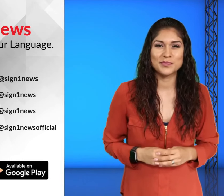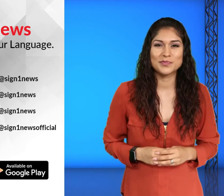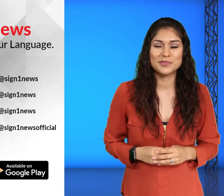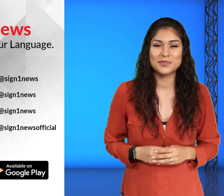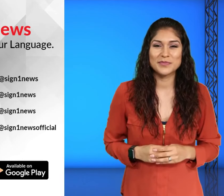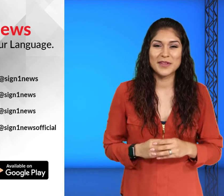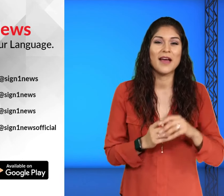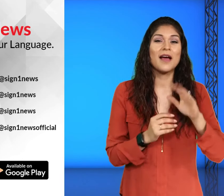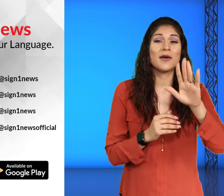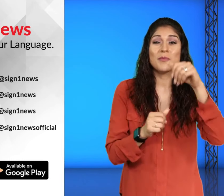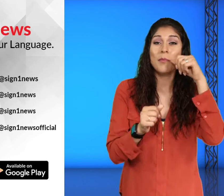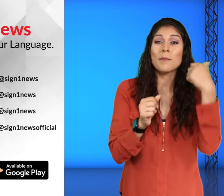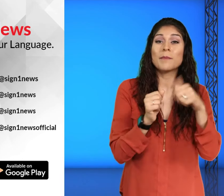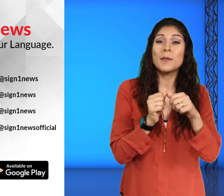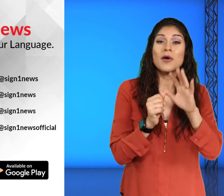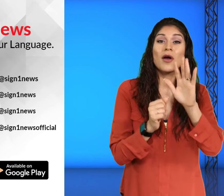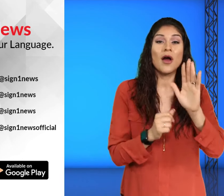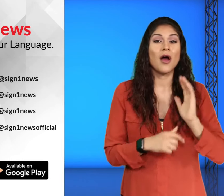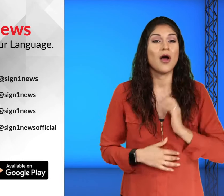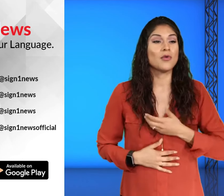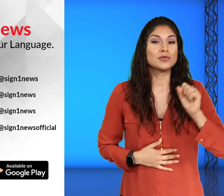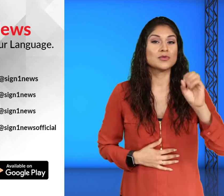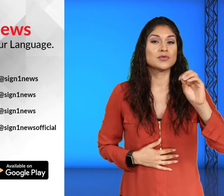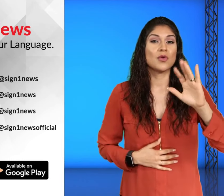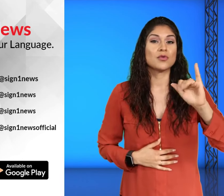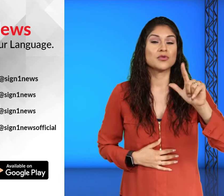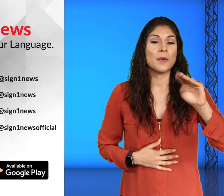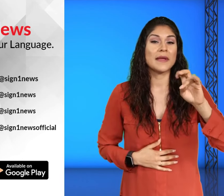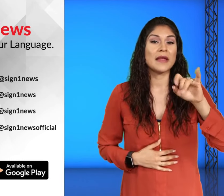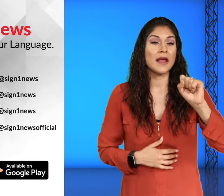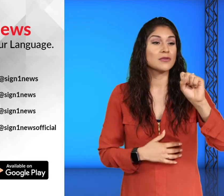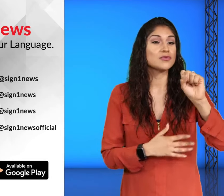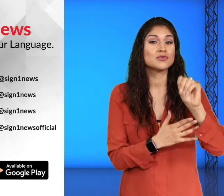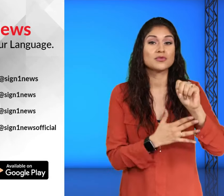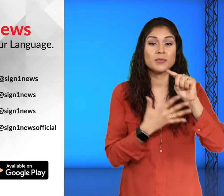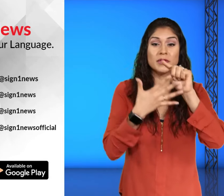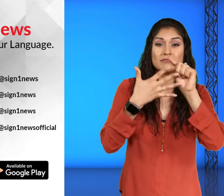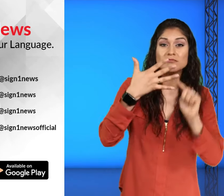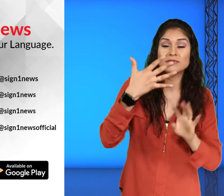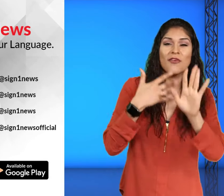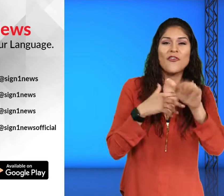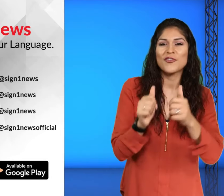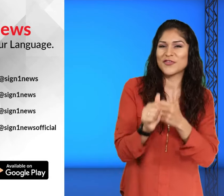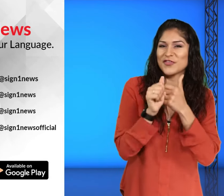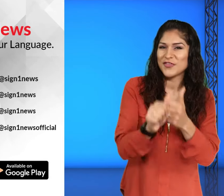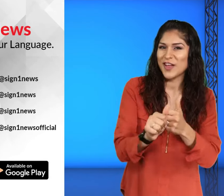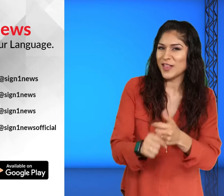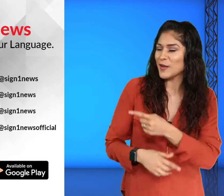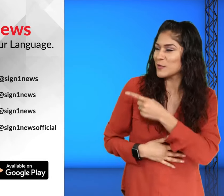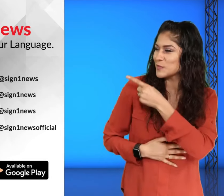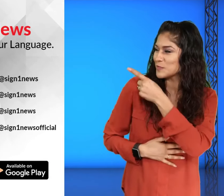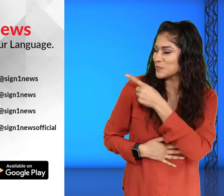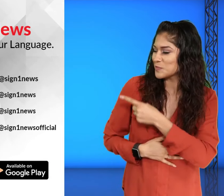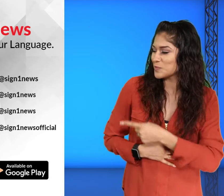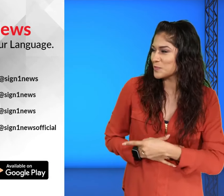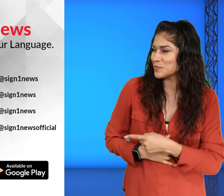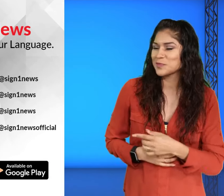In the post she wrote "Never underestimate your kid's heart for others!"